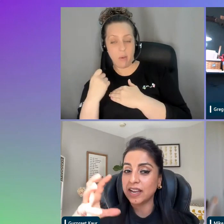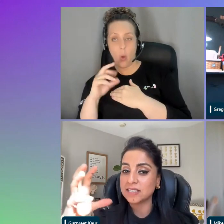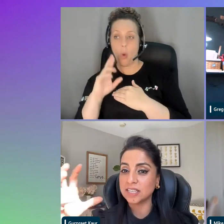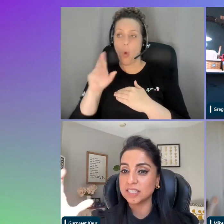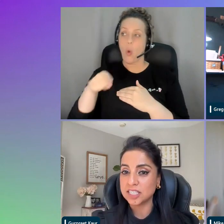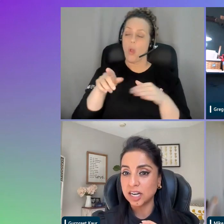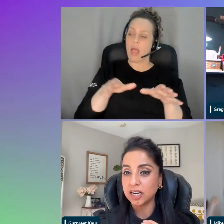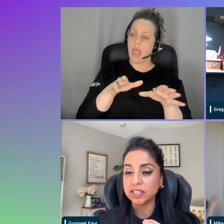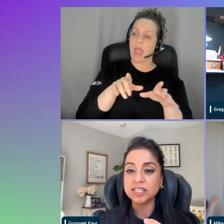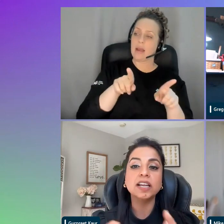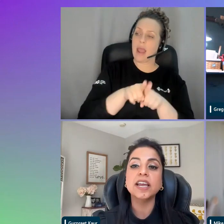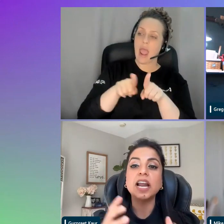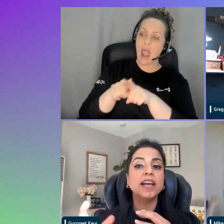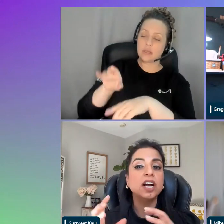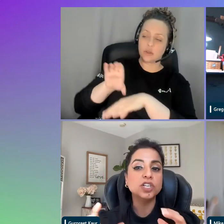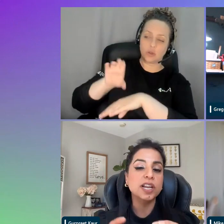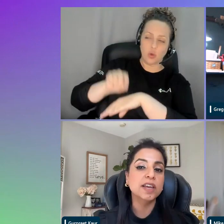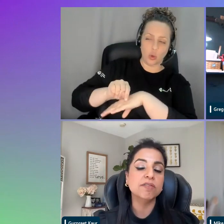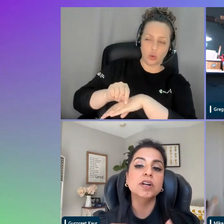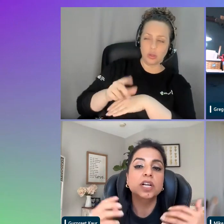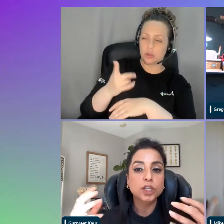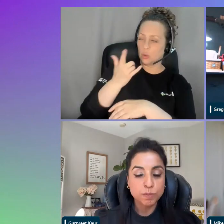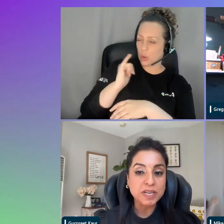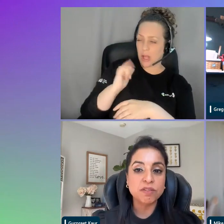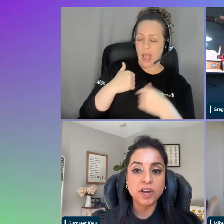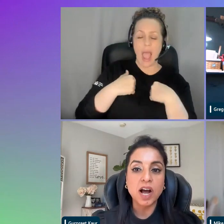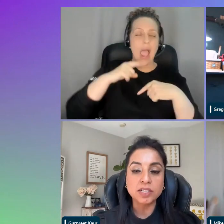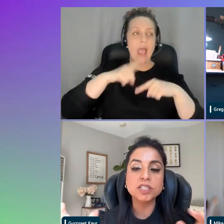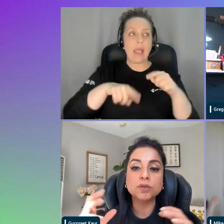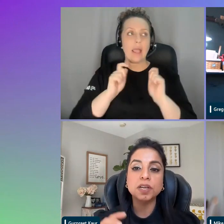consultants? And again, I can't really give specific answers